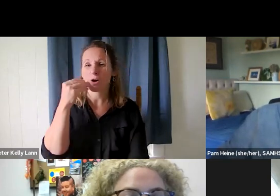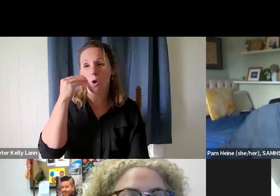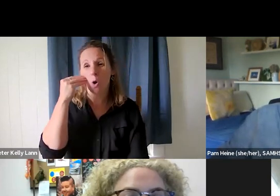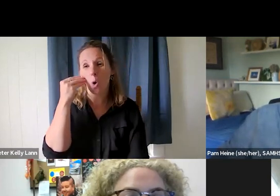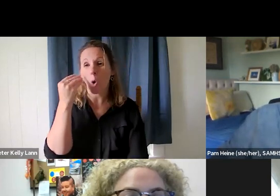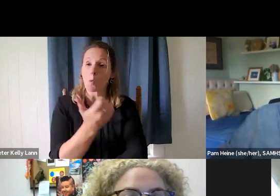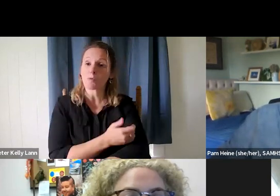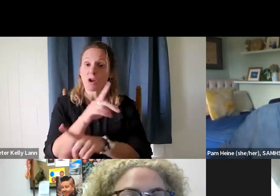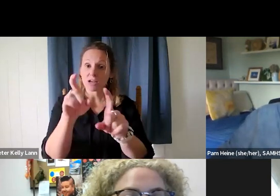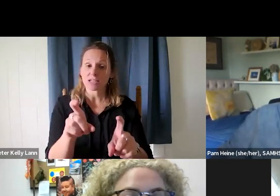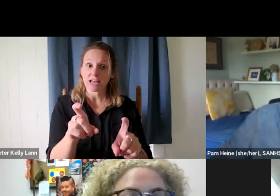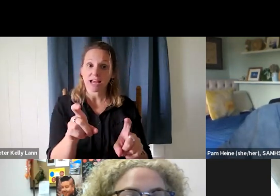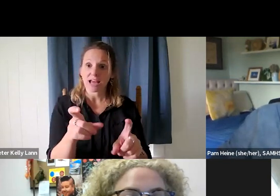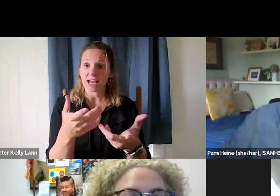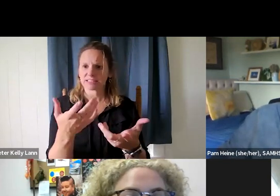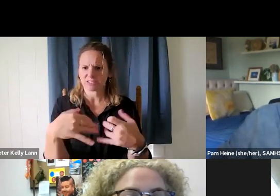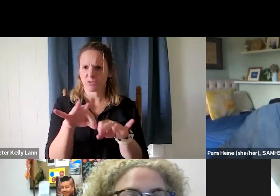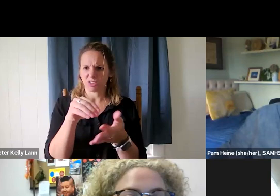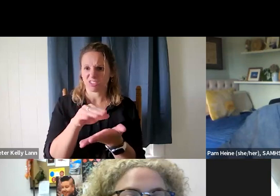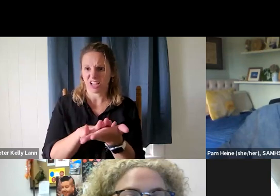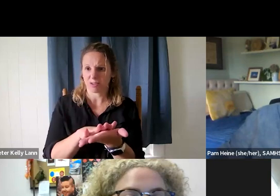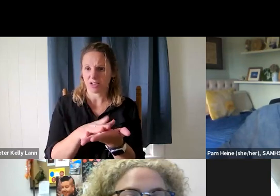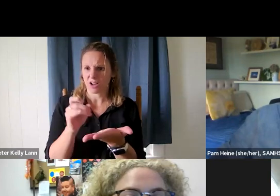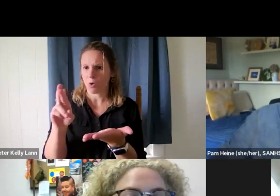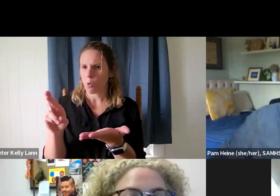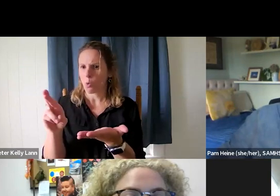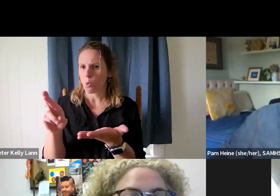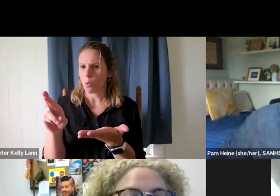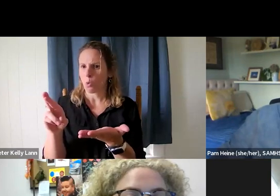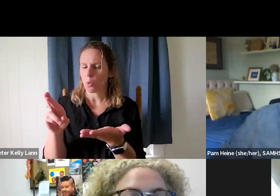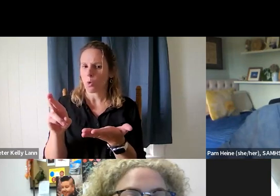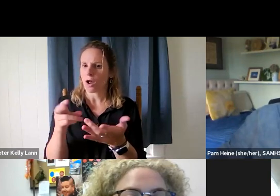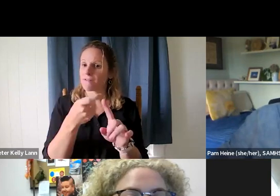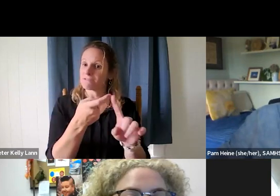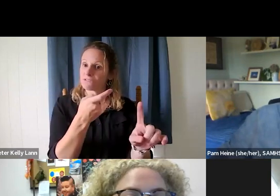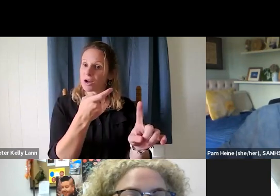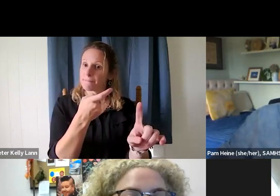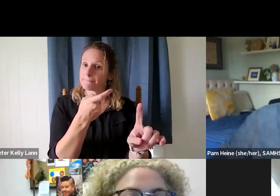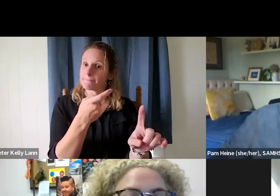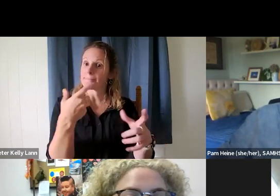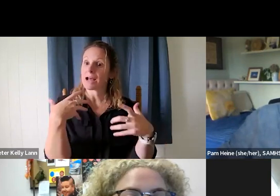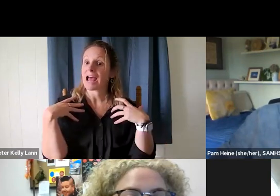by a local township be worth documenting or does it have to be a test administered by a health professional?